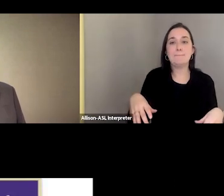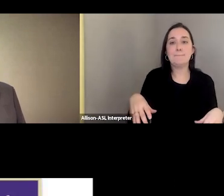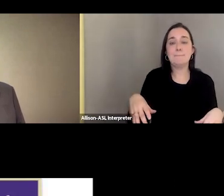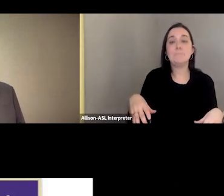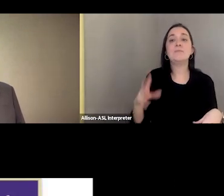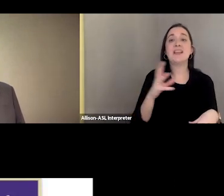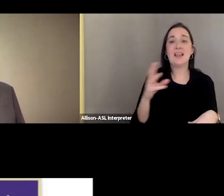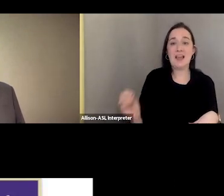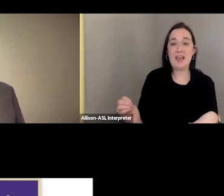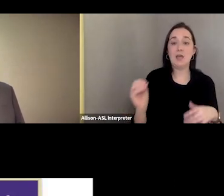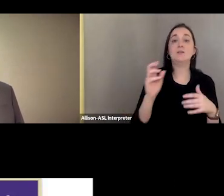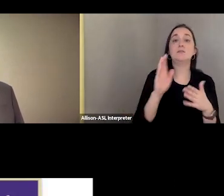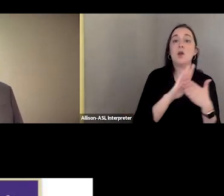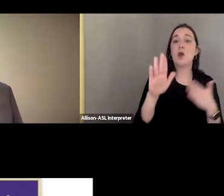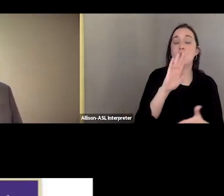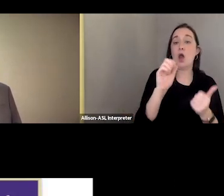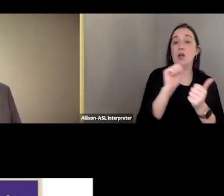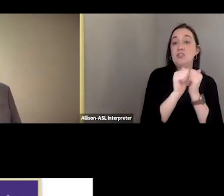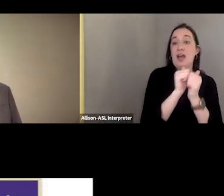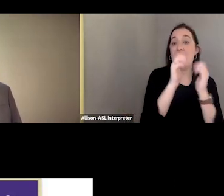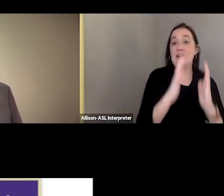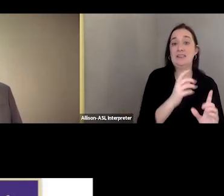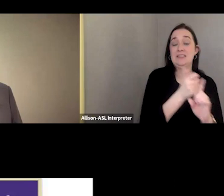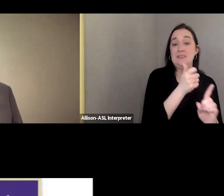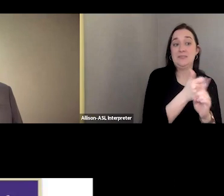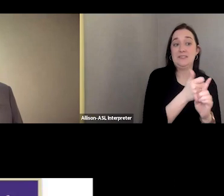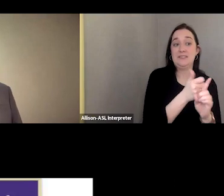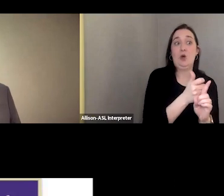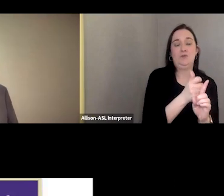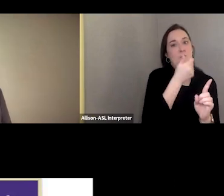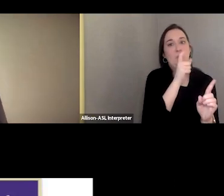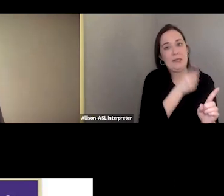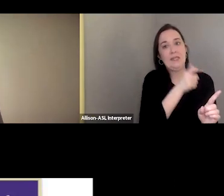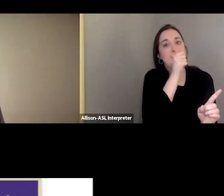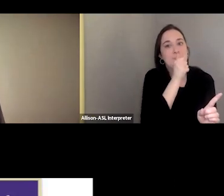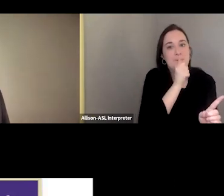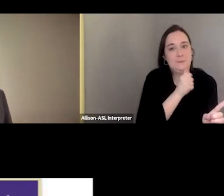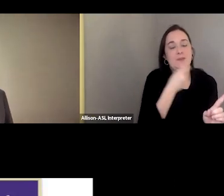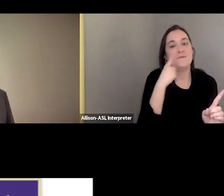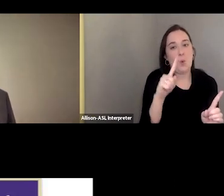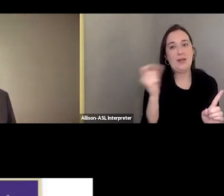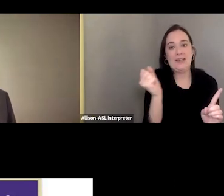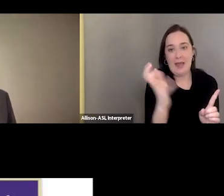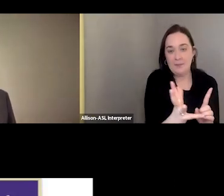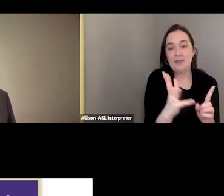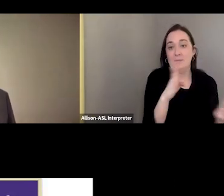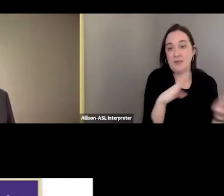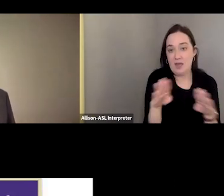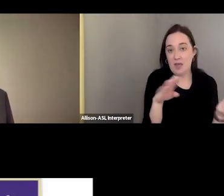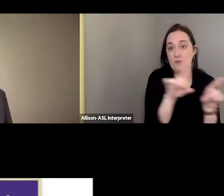actually suffer from more problematic gambling behavior themselves, and therefore helping college student athletes address these issues.